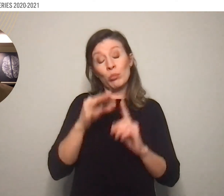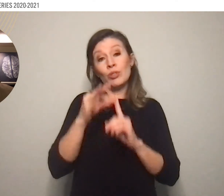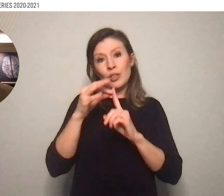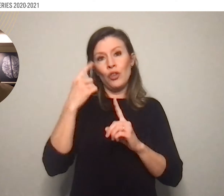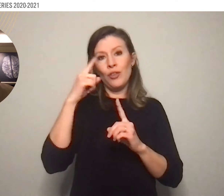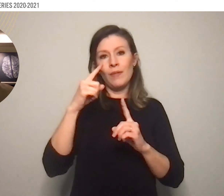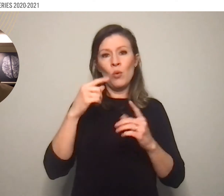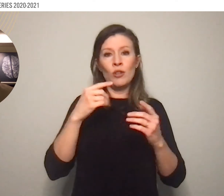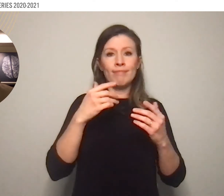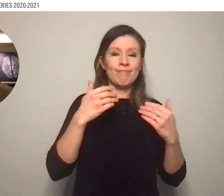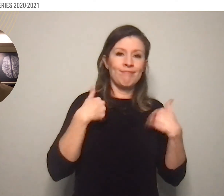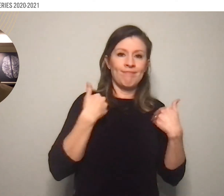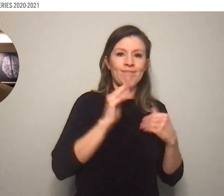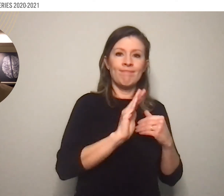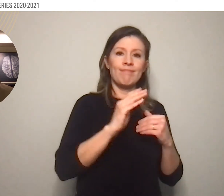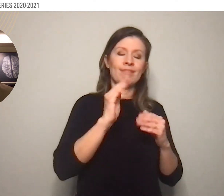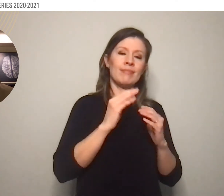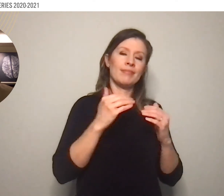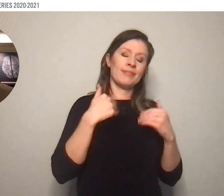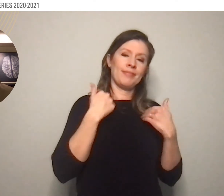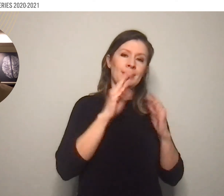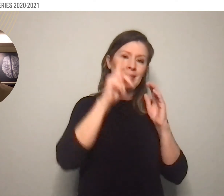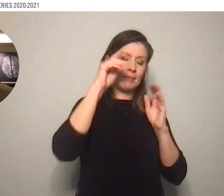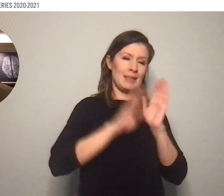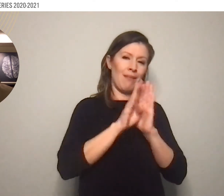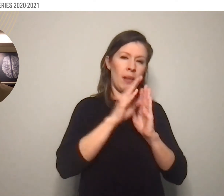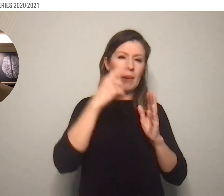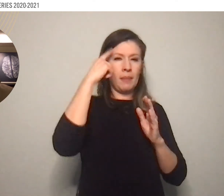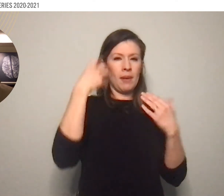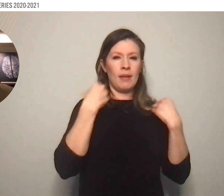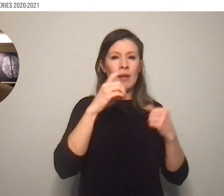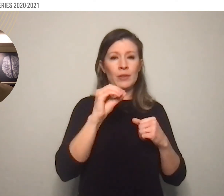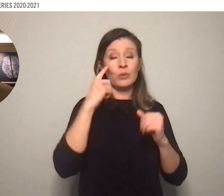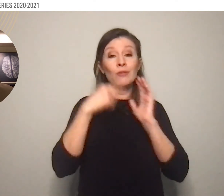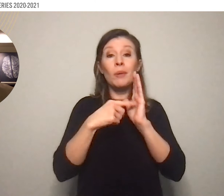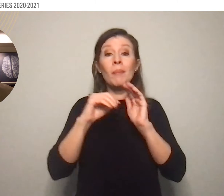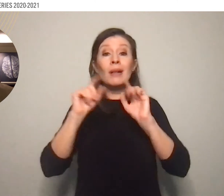In particular for developmental, you know mental health disorders. For example testing